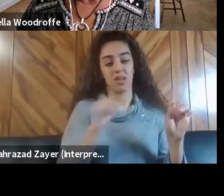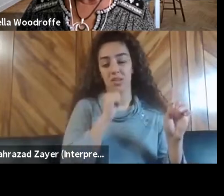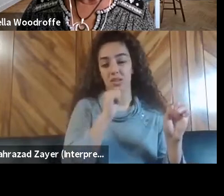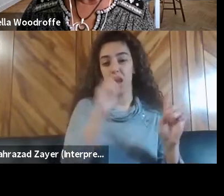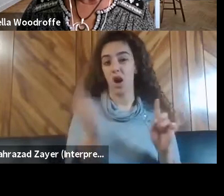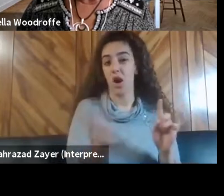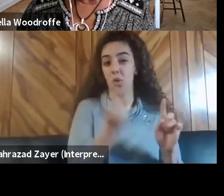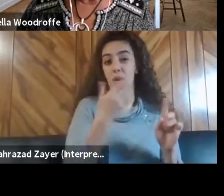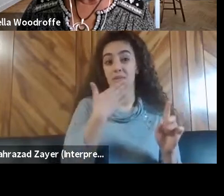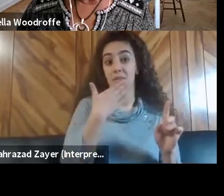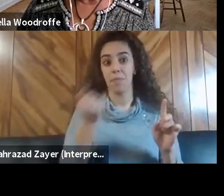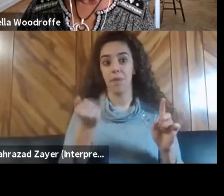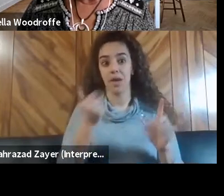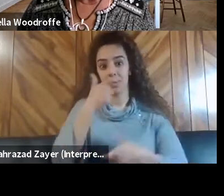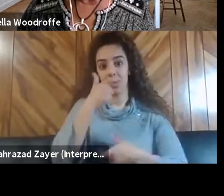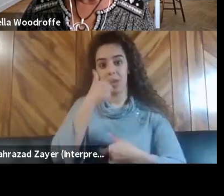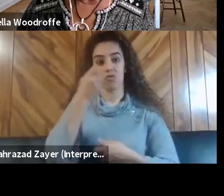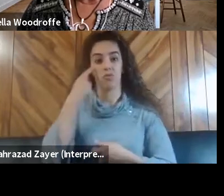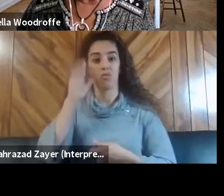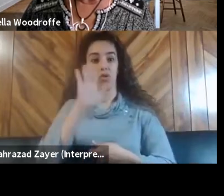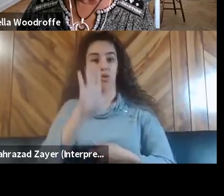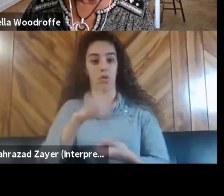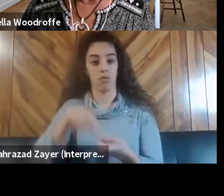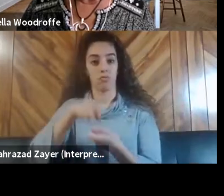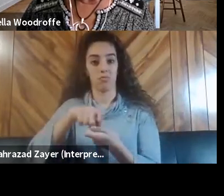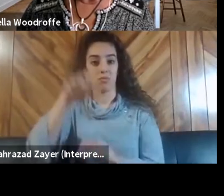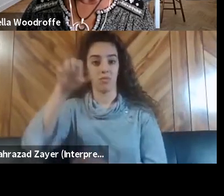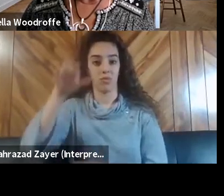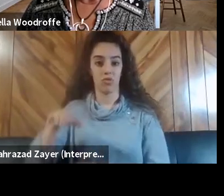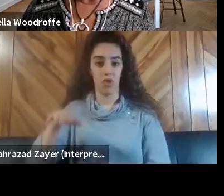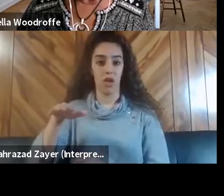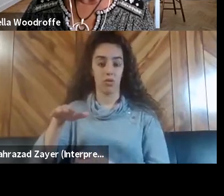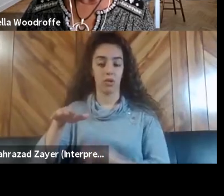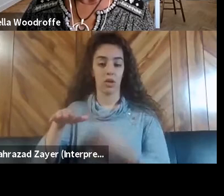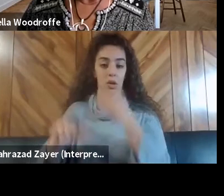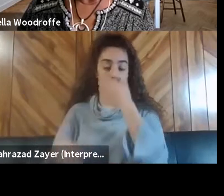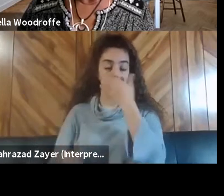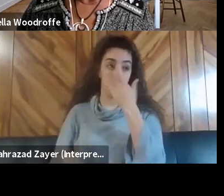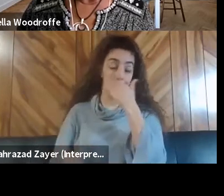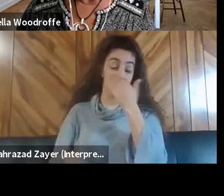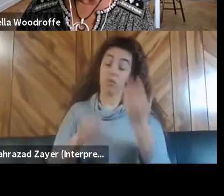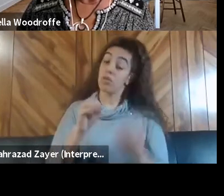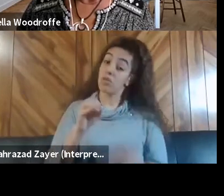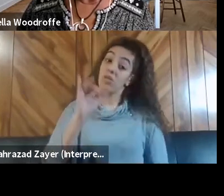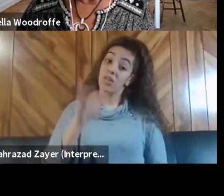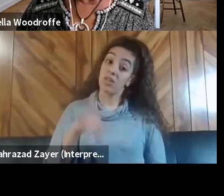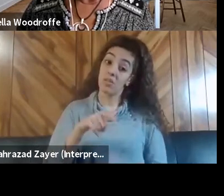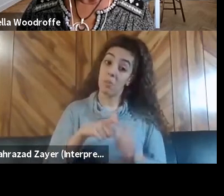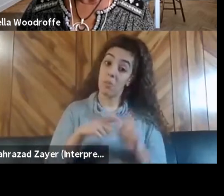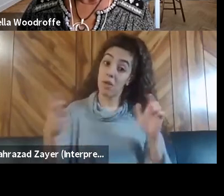child. And so that's a big problem. And that's why parents